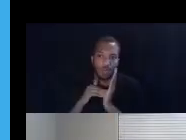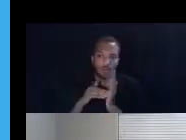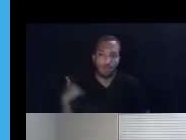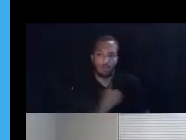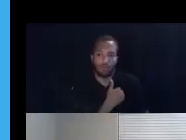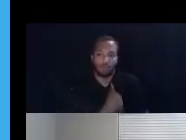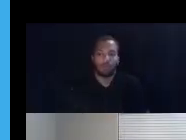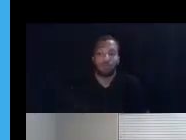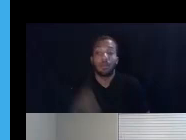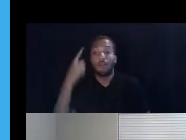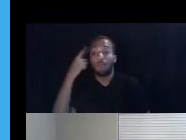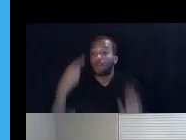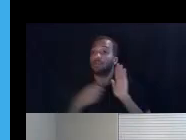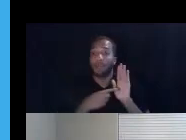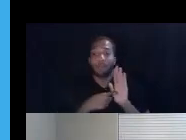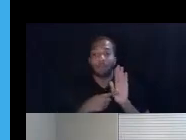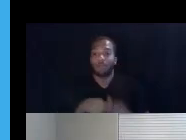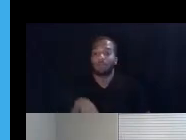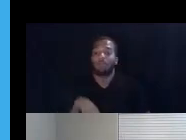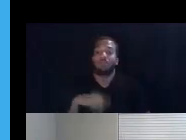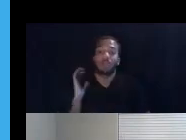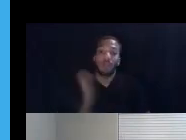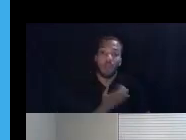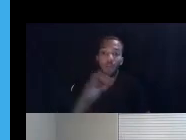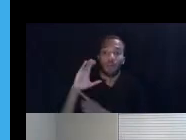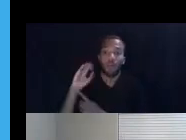So for example, as part of our collective, CareOregon,